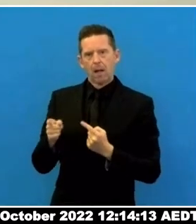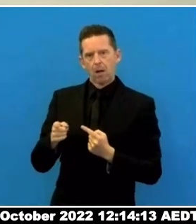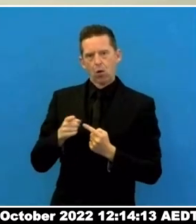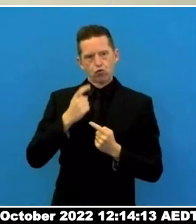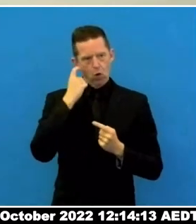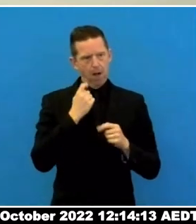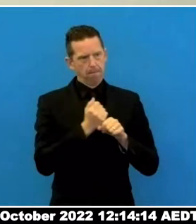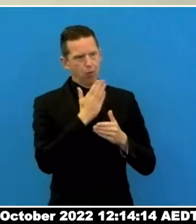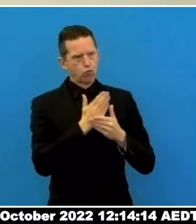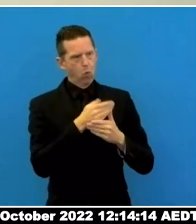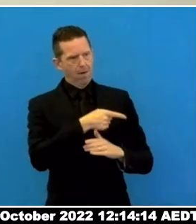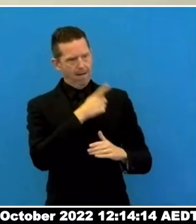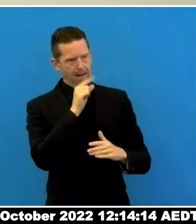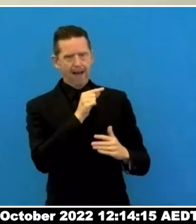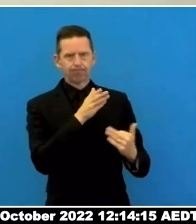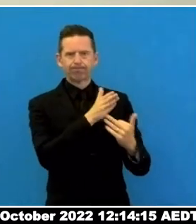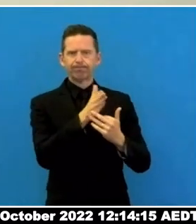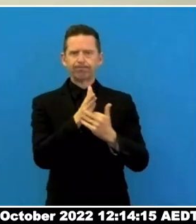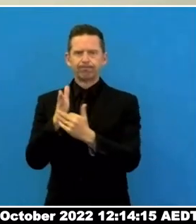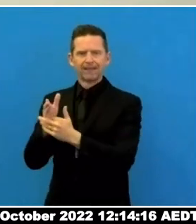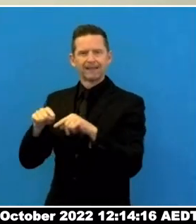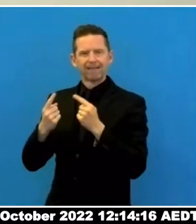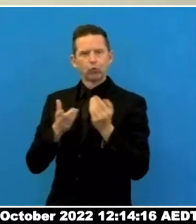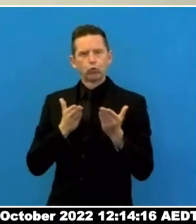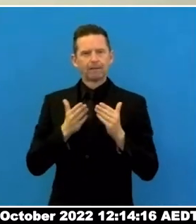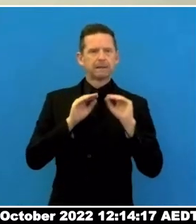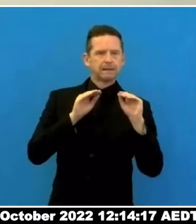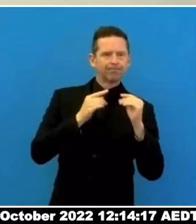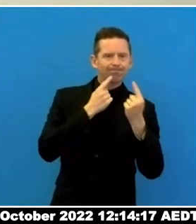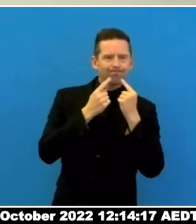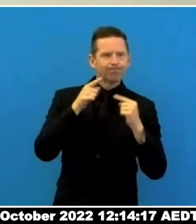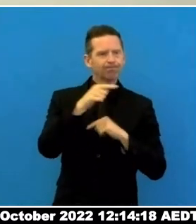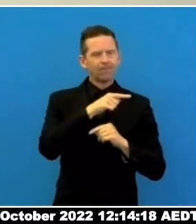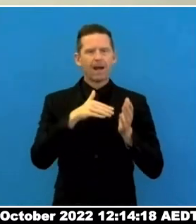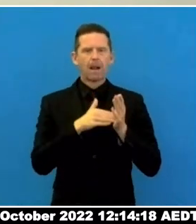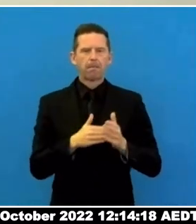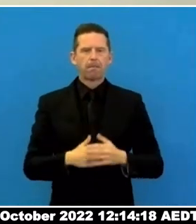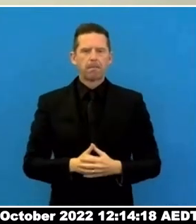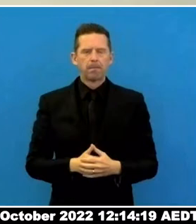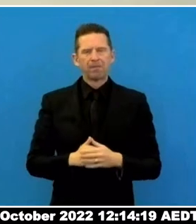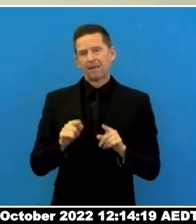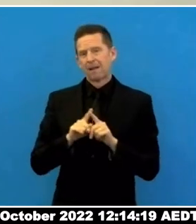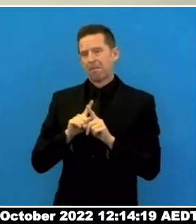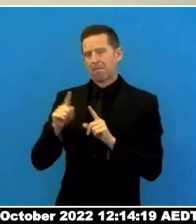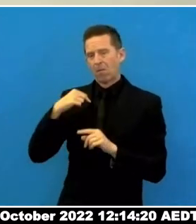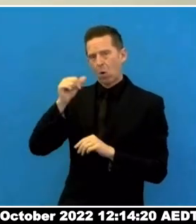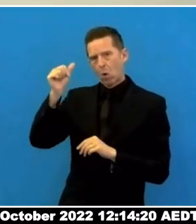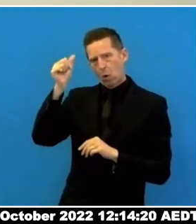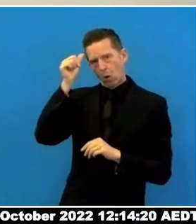to all sorts of services to help with those things. And also because we recognise that providing just we can have